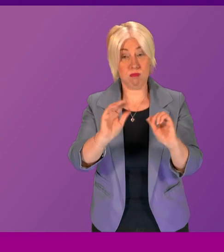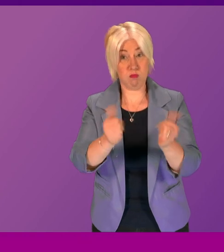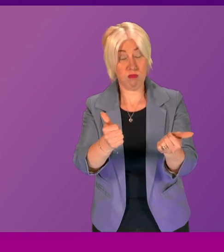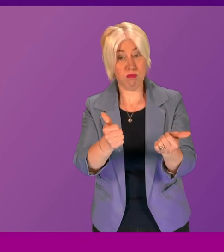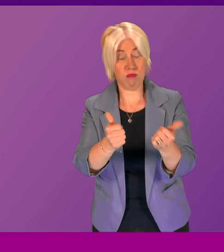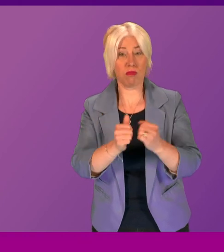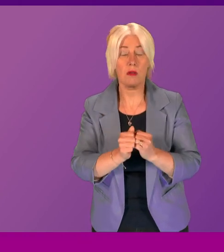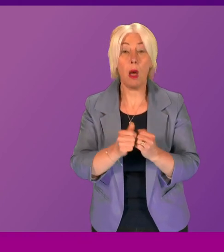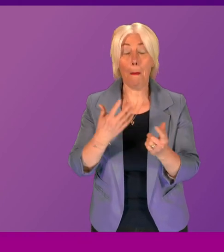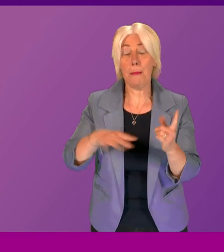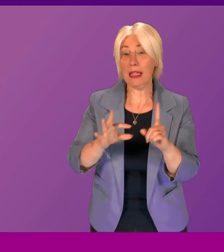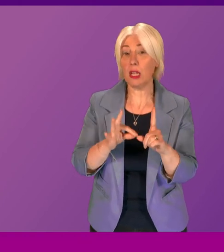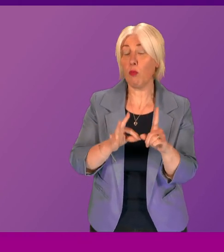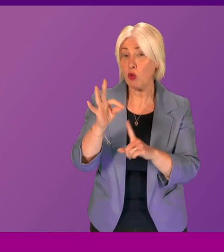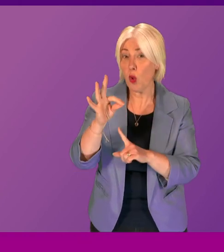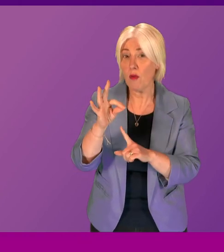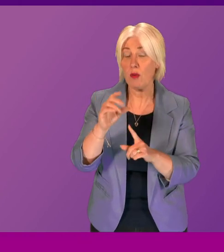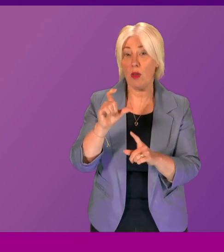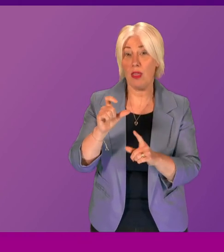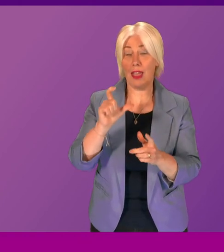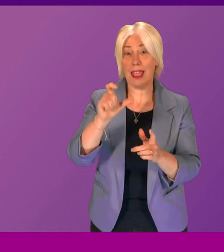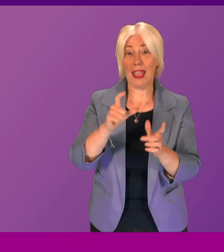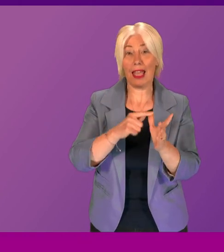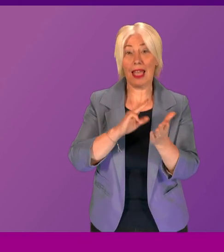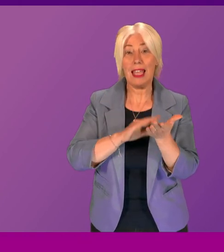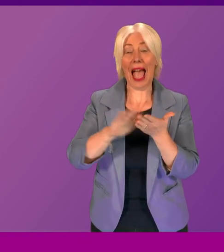We have made improvements in child and adolescent mental health services, which was referenced by Anas Sarwar.